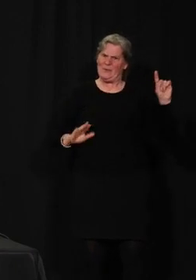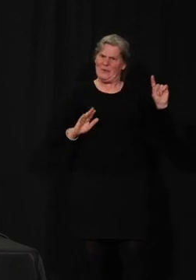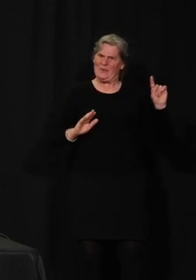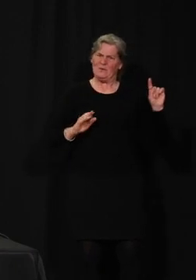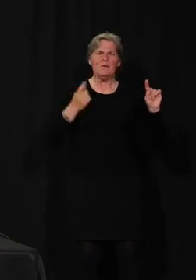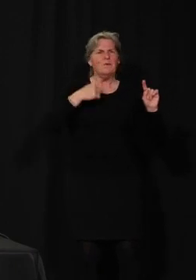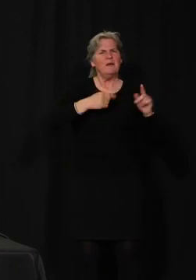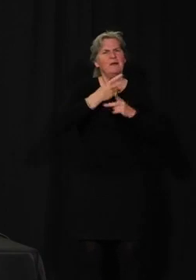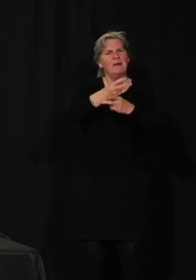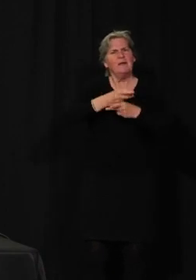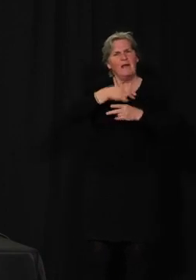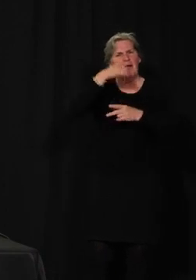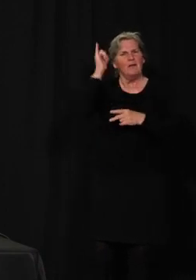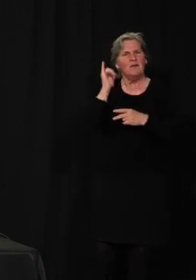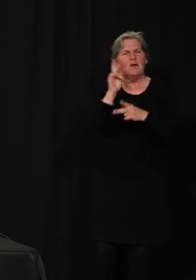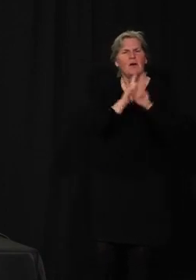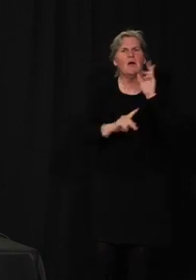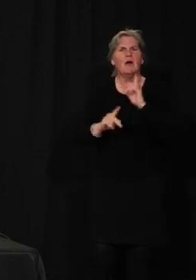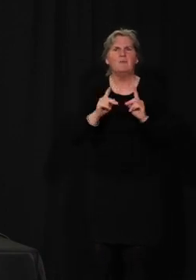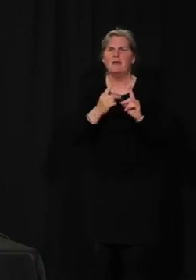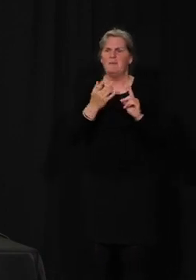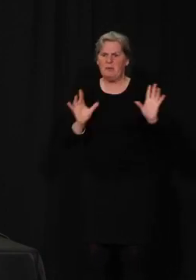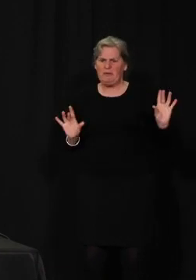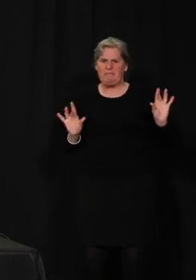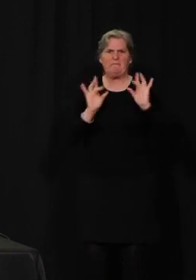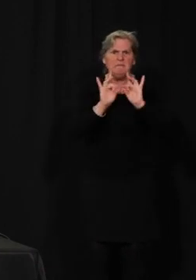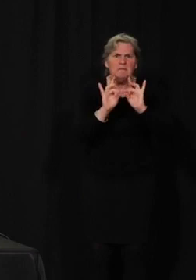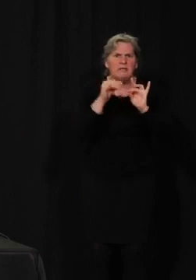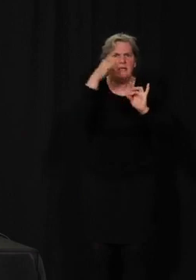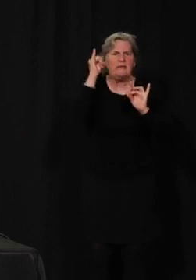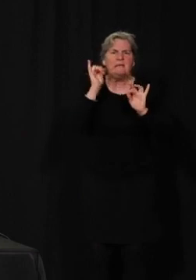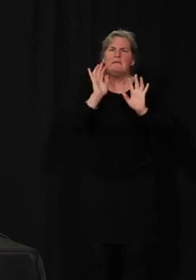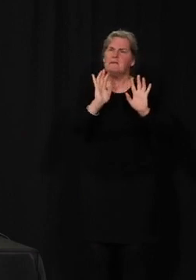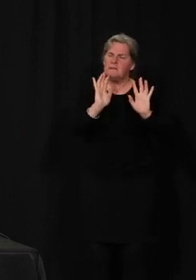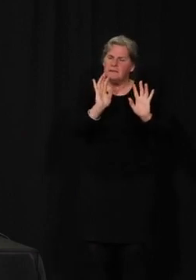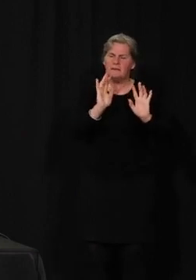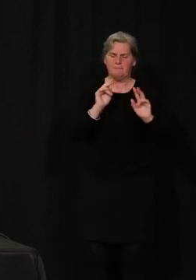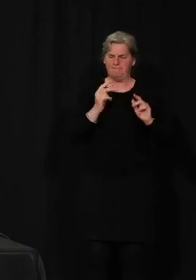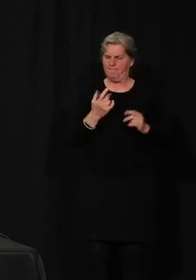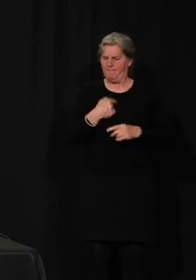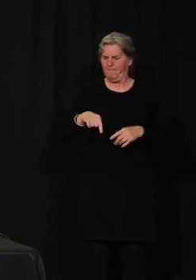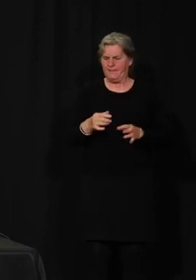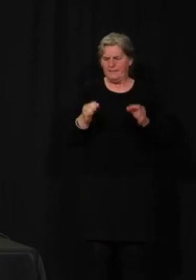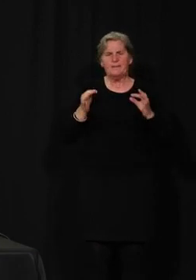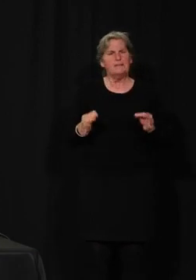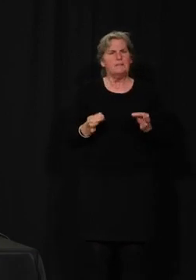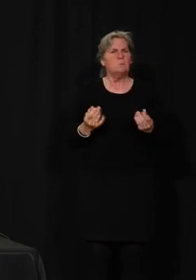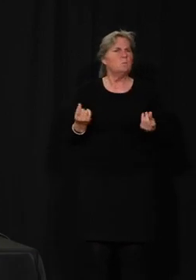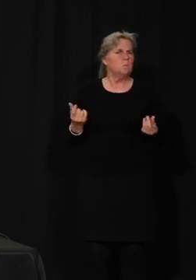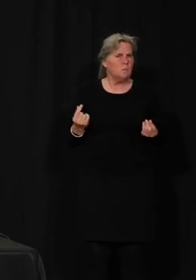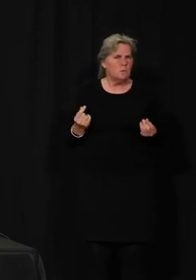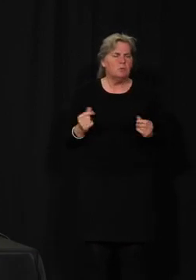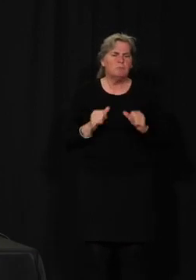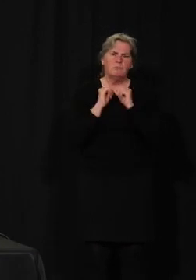the spread of COVID-19 into the territory, we have determined tt it is necessary to continue to maintain a state of emergency